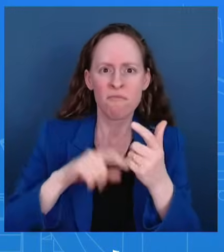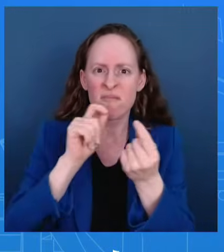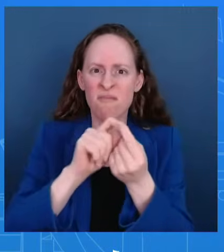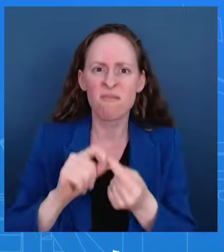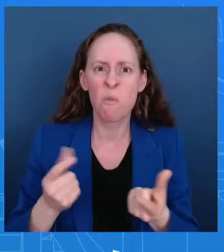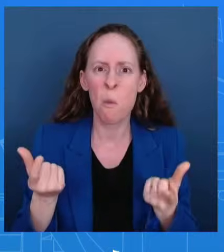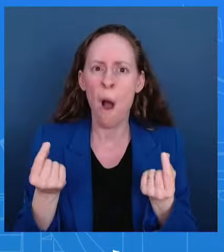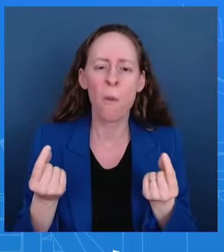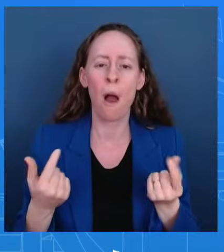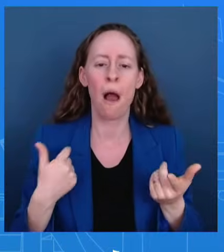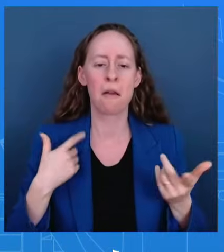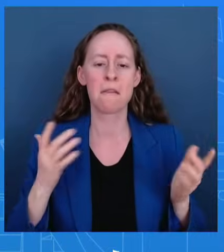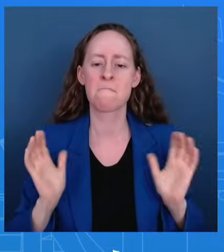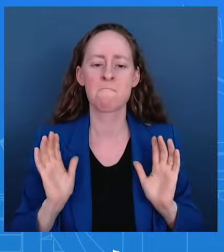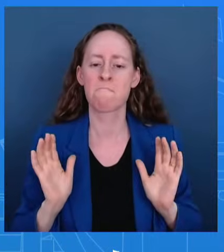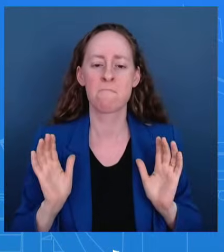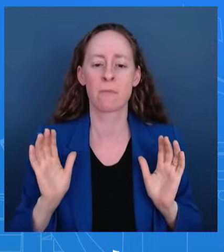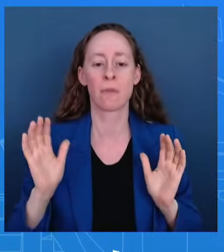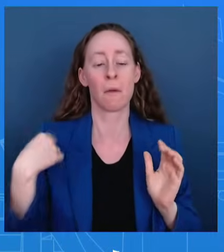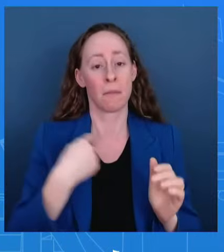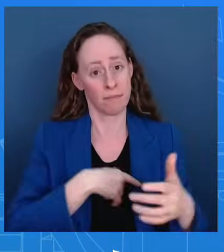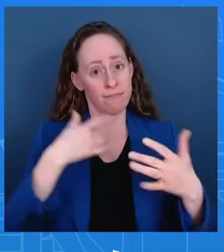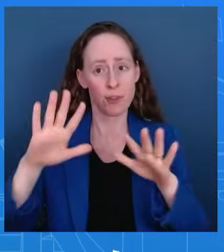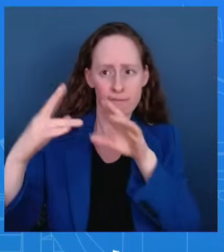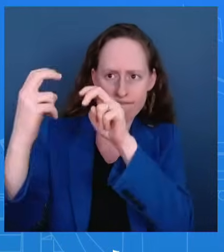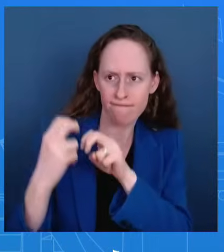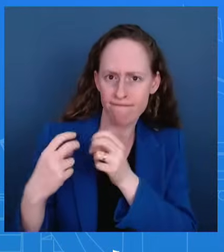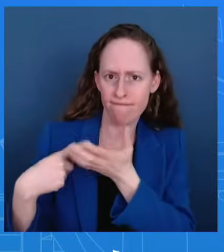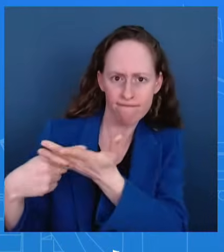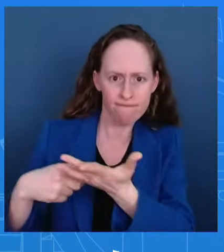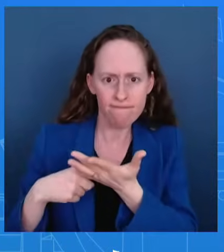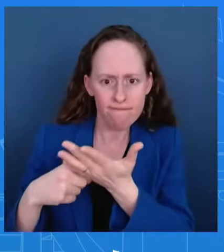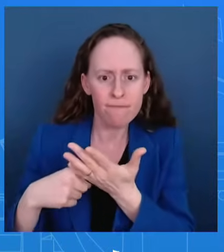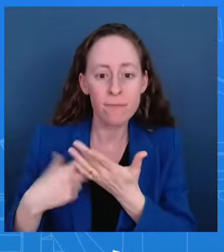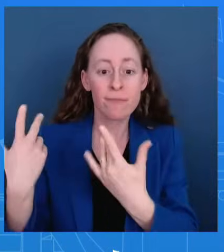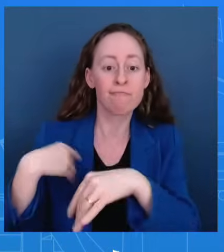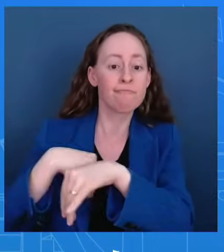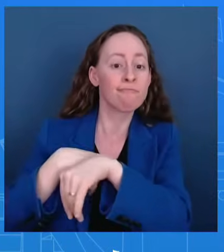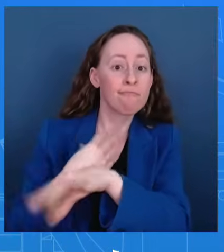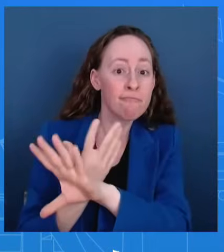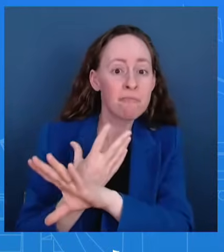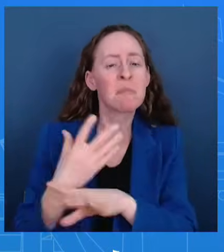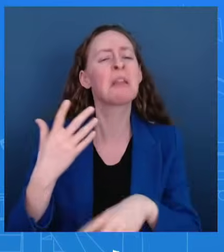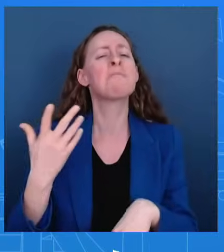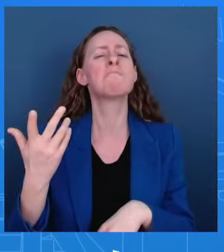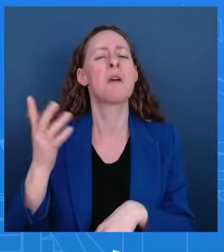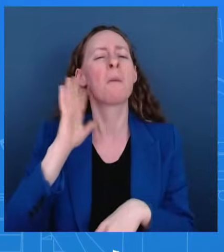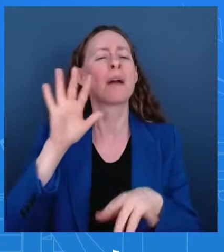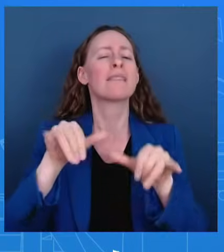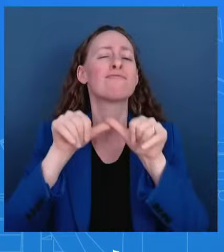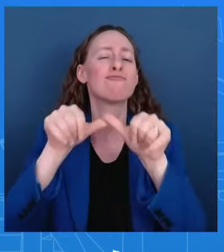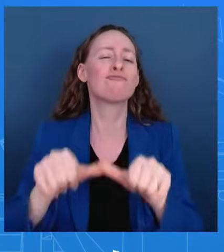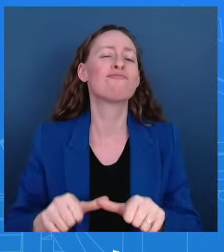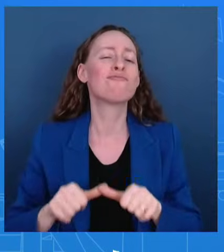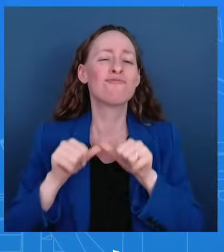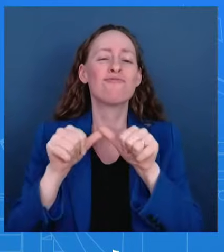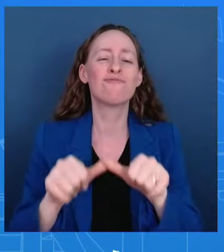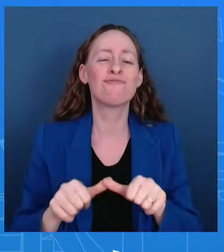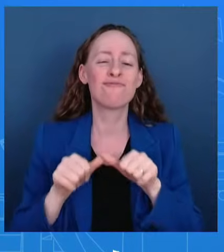We've had some virtual ones. I think that they'll continue. But the next -- the next consultation, if you will, is Jake's trip this weekend.